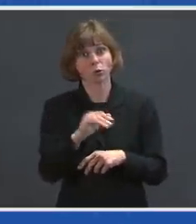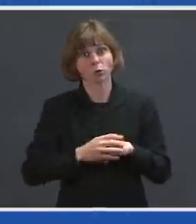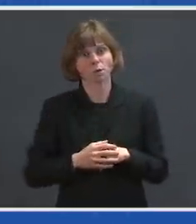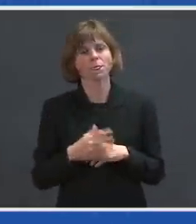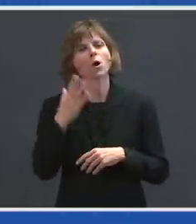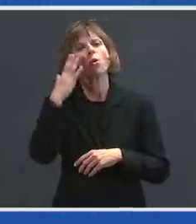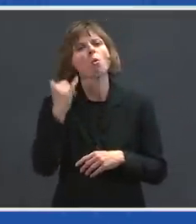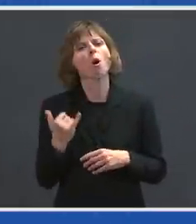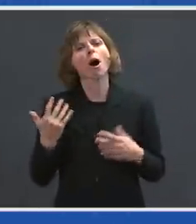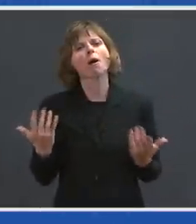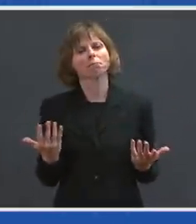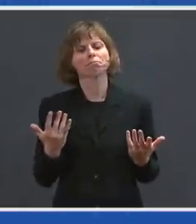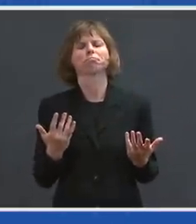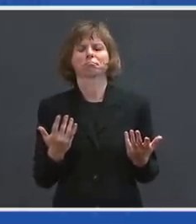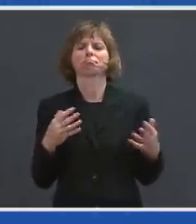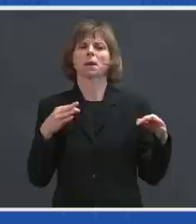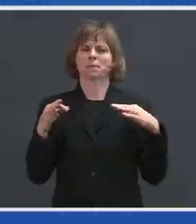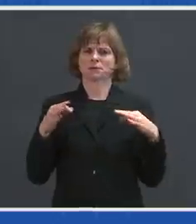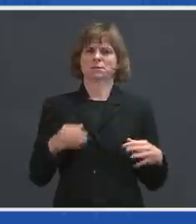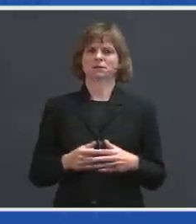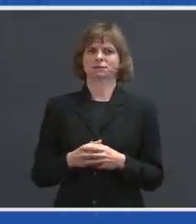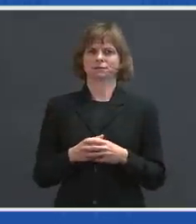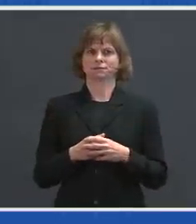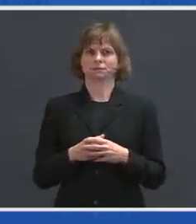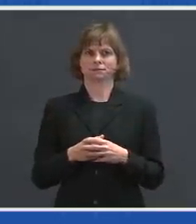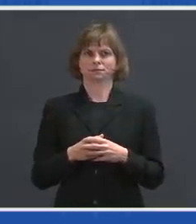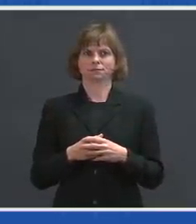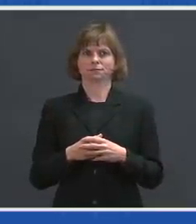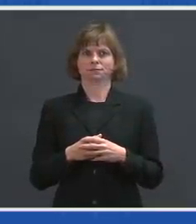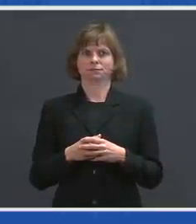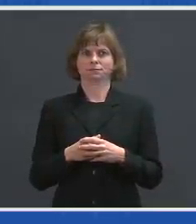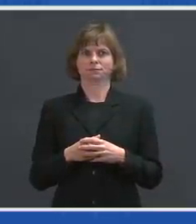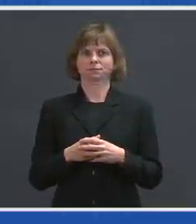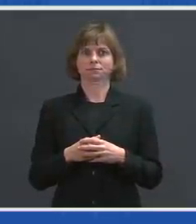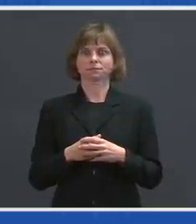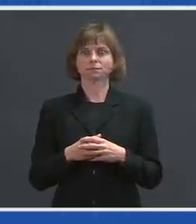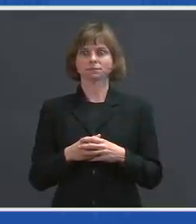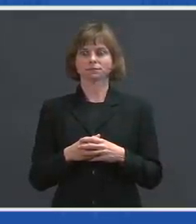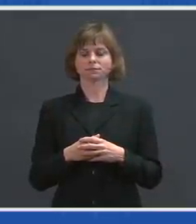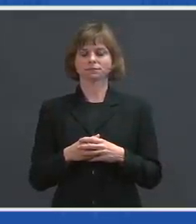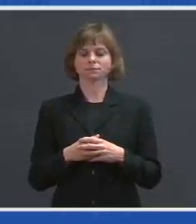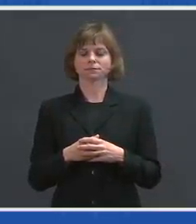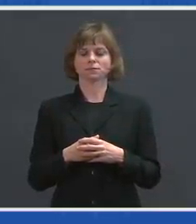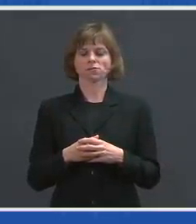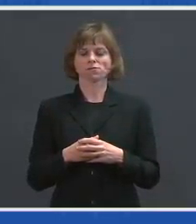And here is why: You know, the confidence in the American -- in the American government has been plummeting